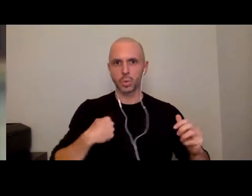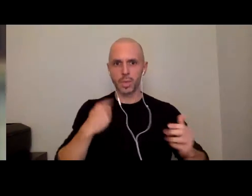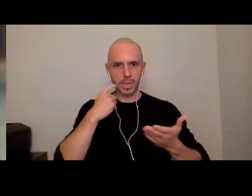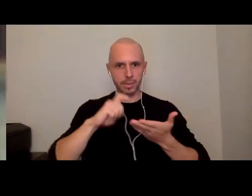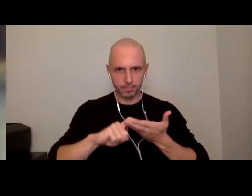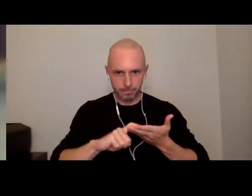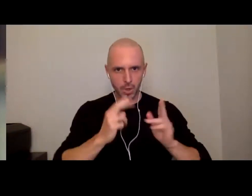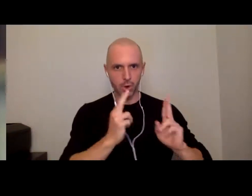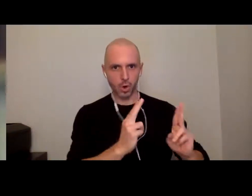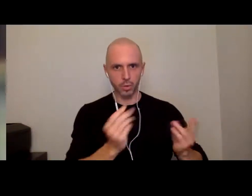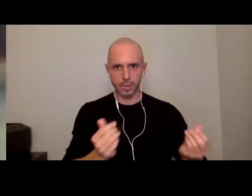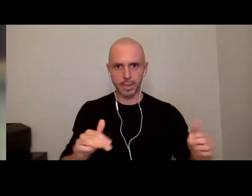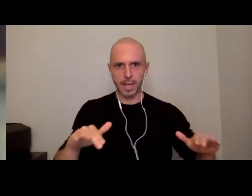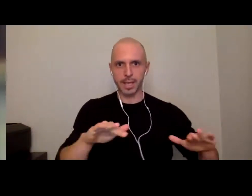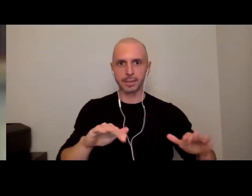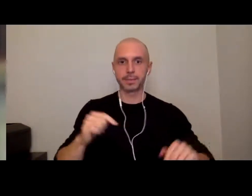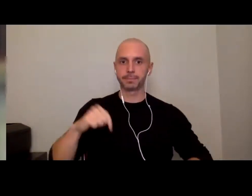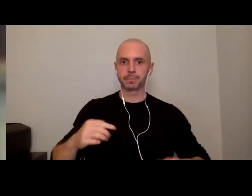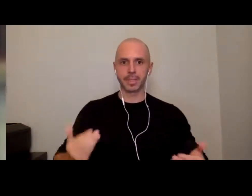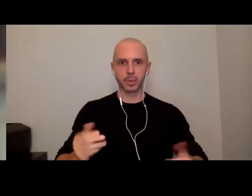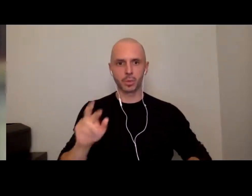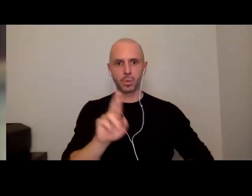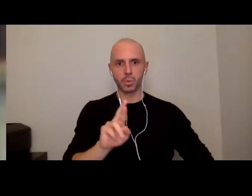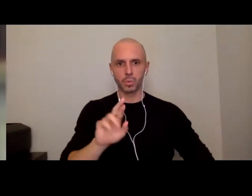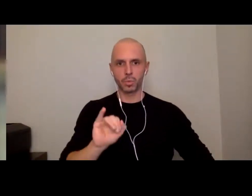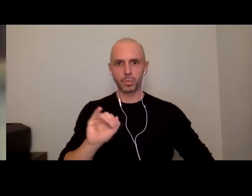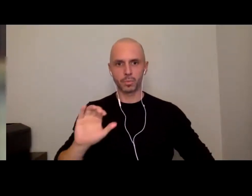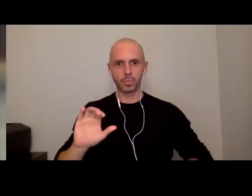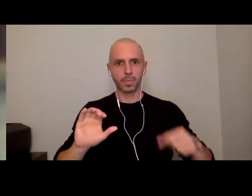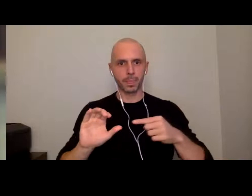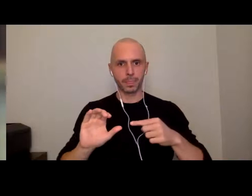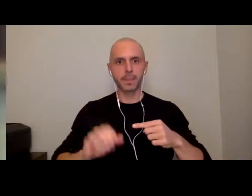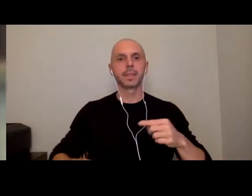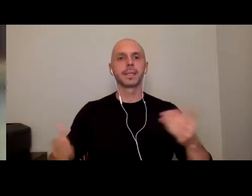the Ryerson Image Centre to present the annual exhibition of the Scotiabank Photography Award